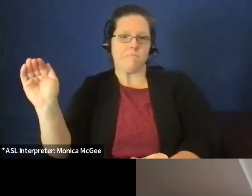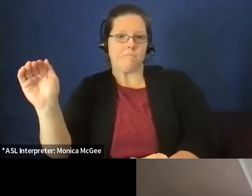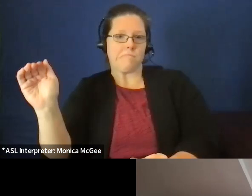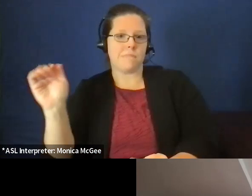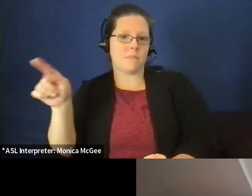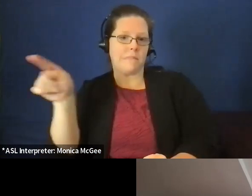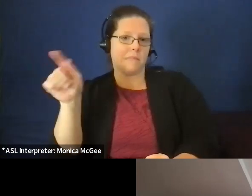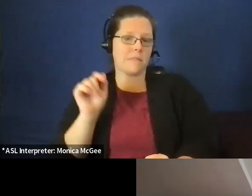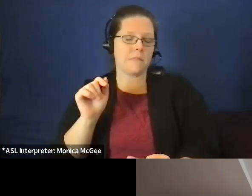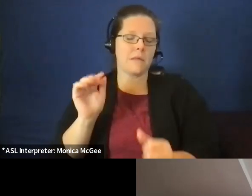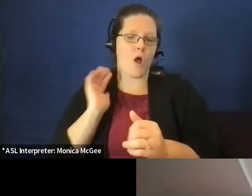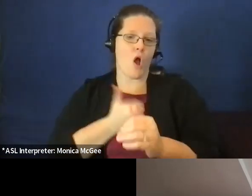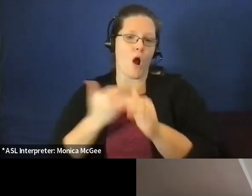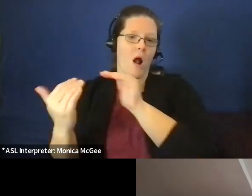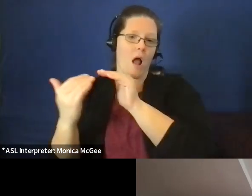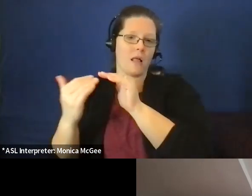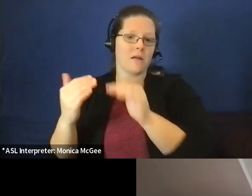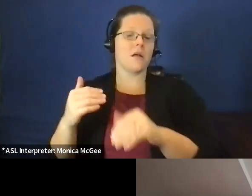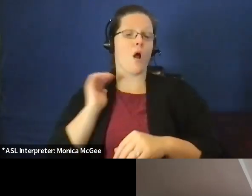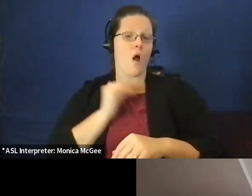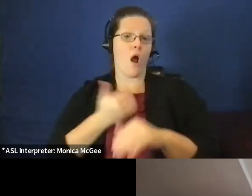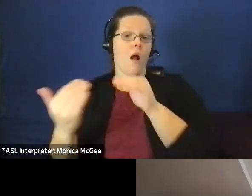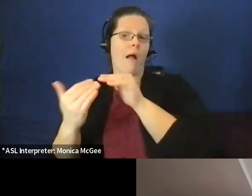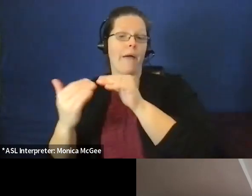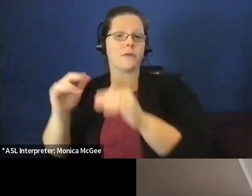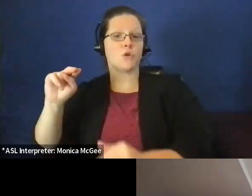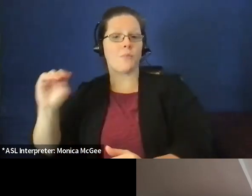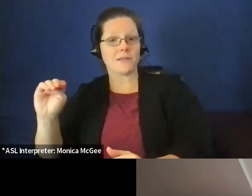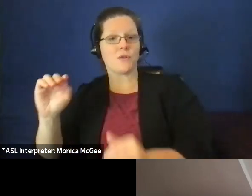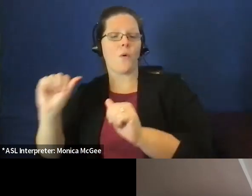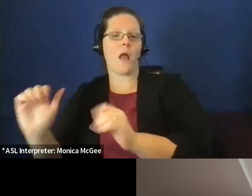part of the country. You will find a link to email them. If you don't hear